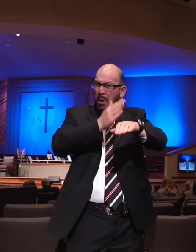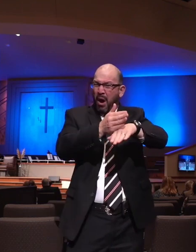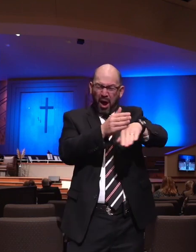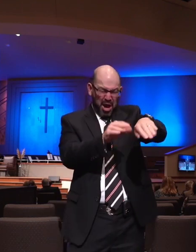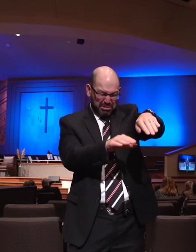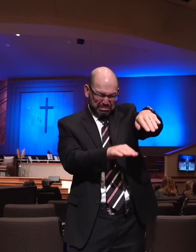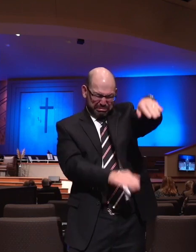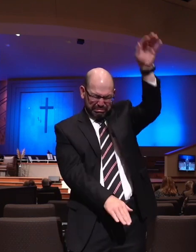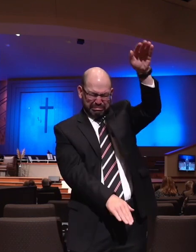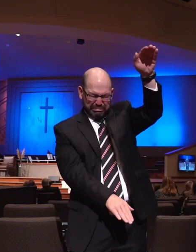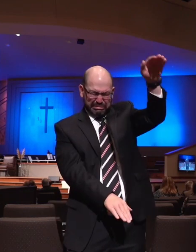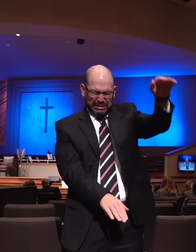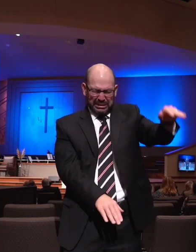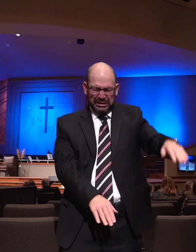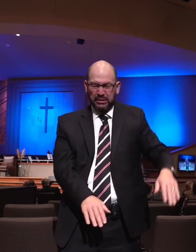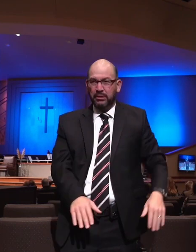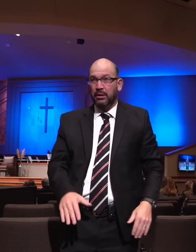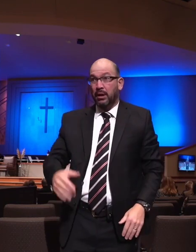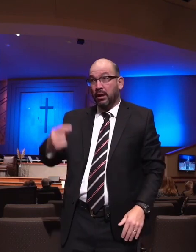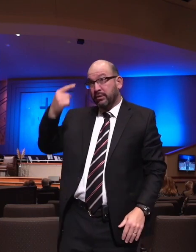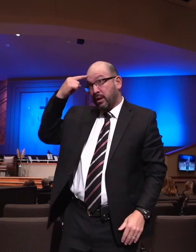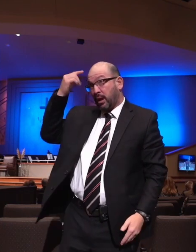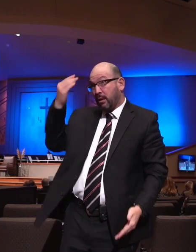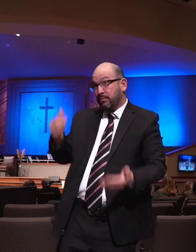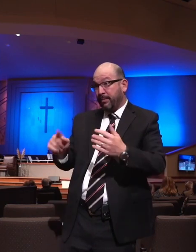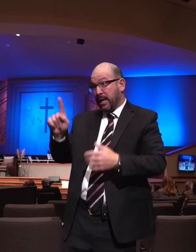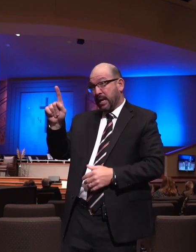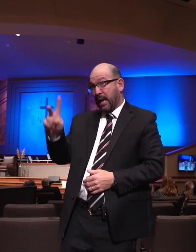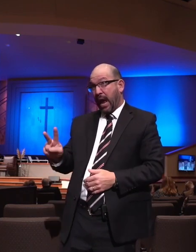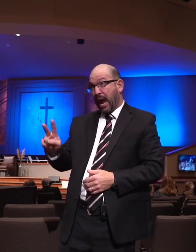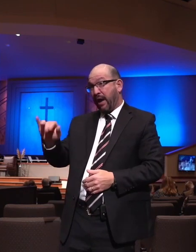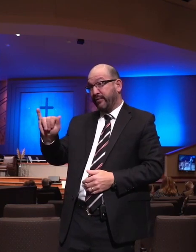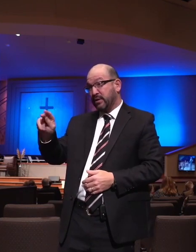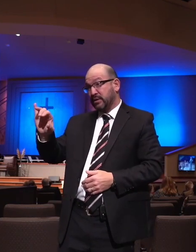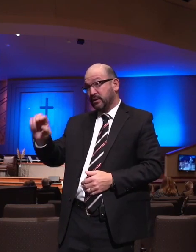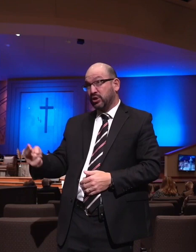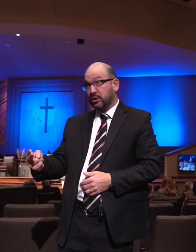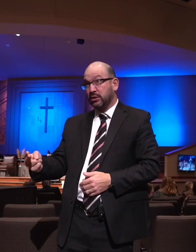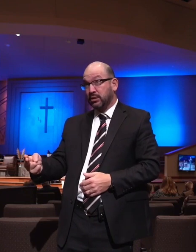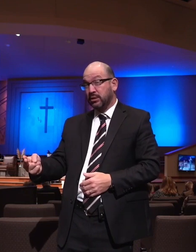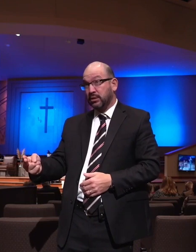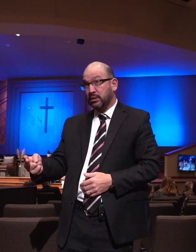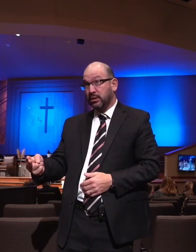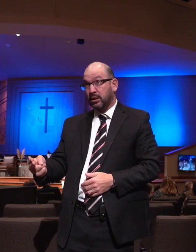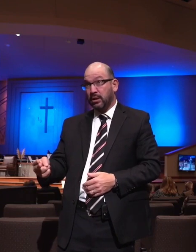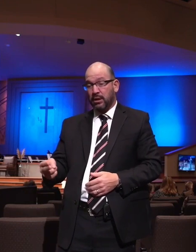how do you know it was half inch I'm going to tell you how I know it was half inch as soon as it happened we went through